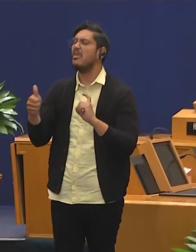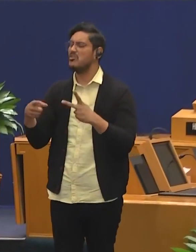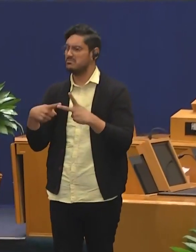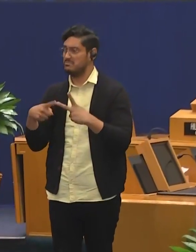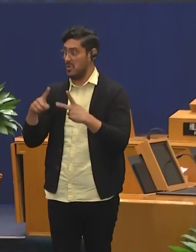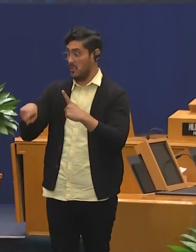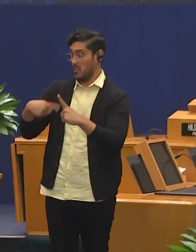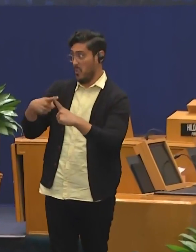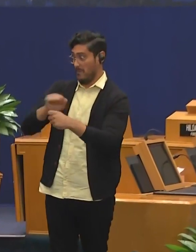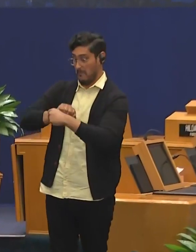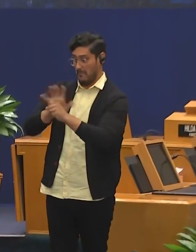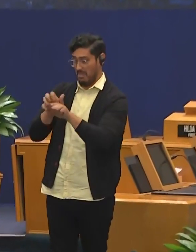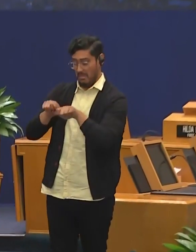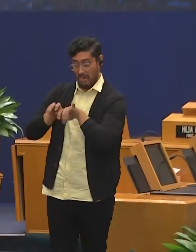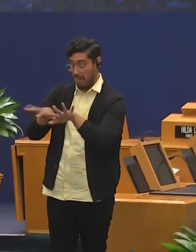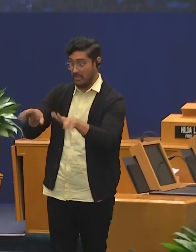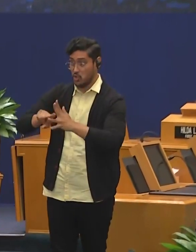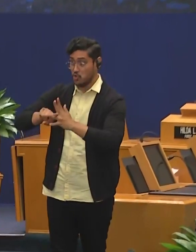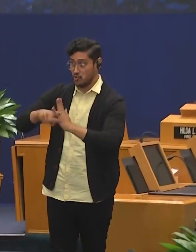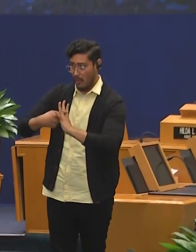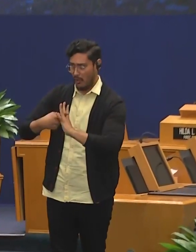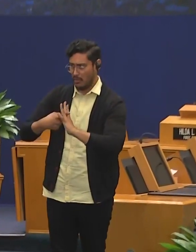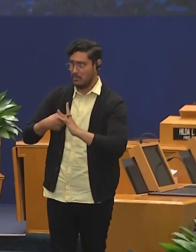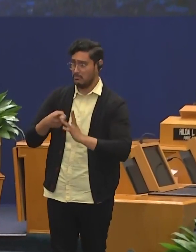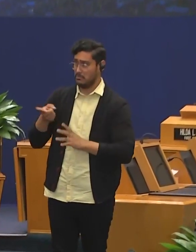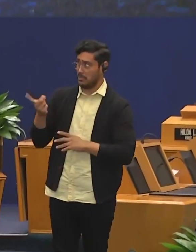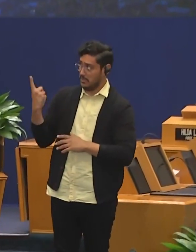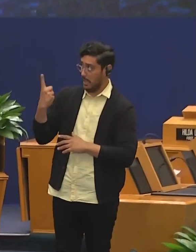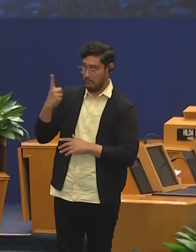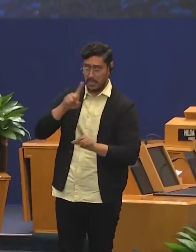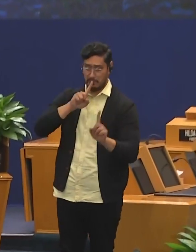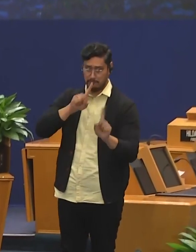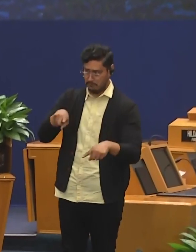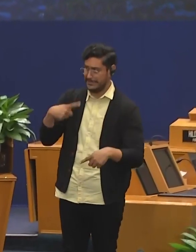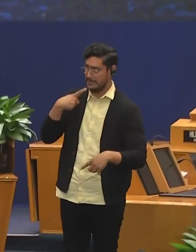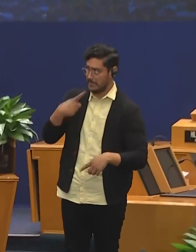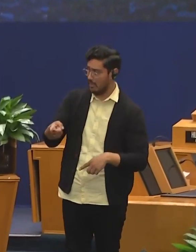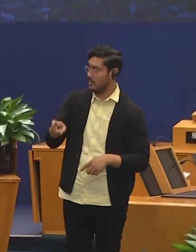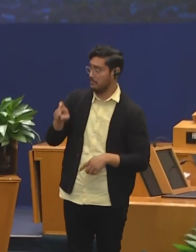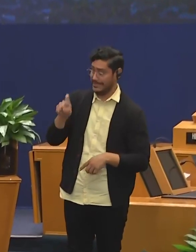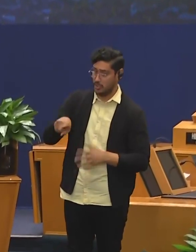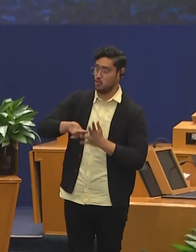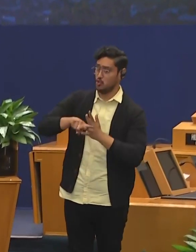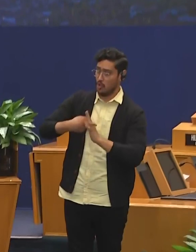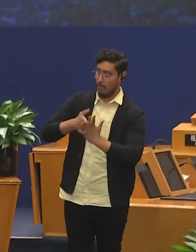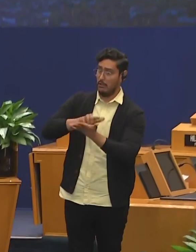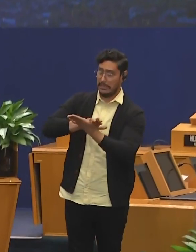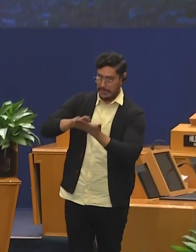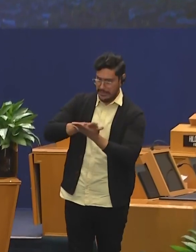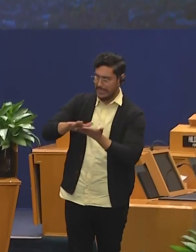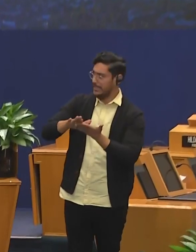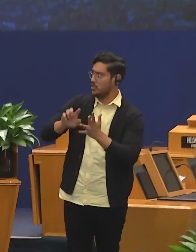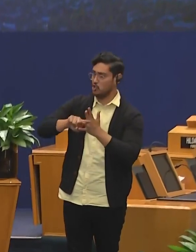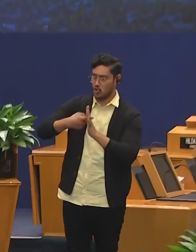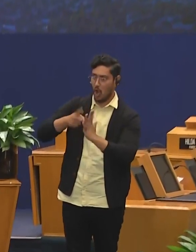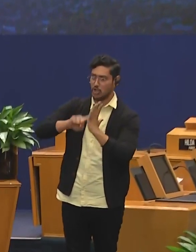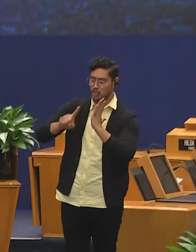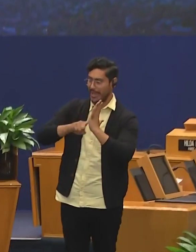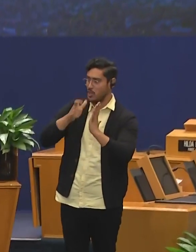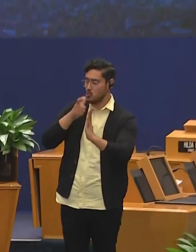THESE FACILITIES, WERE THERE -- WAS THERE GUIDANCE SENT TO THEM TO CLEAN, DISINFECT? DO WHATEVER?